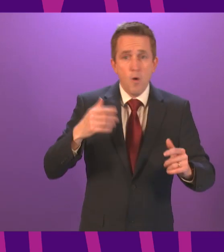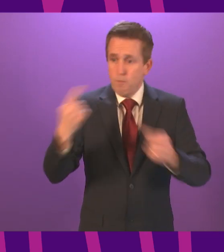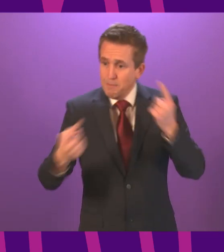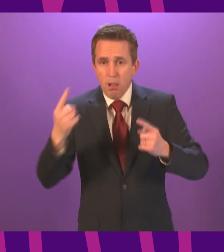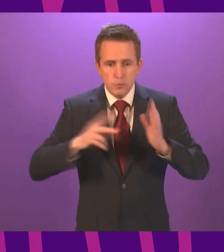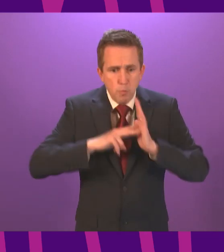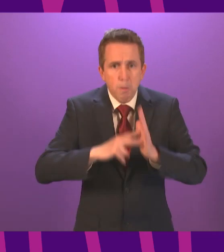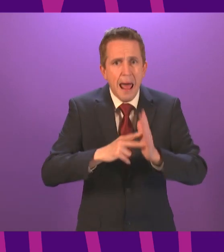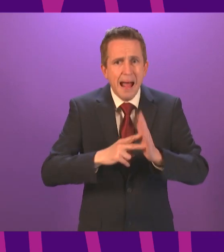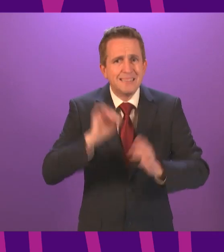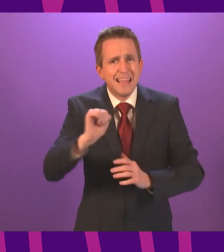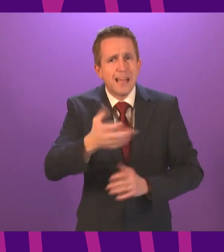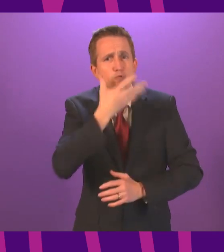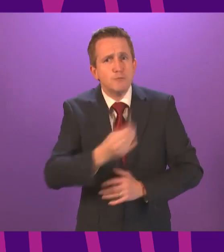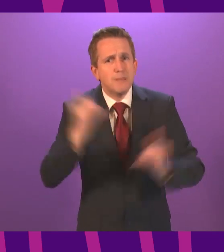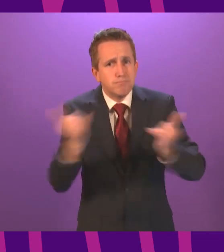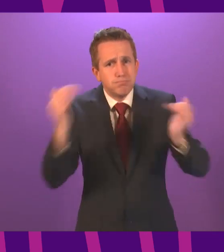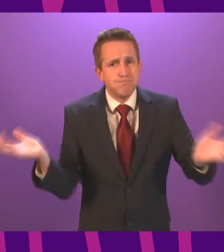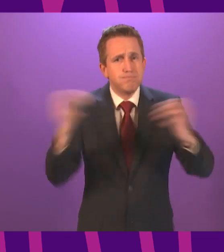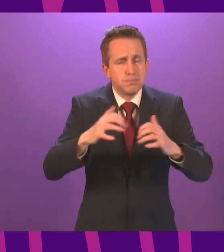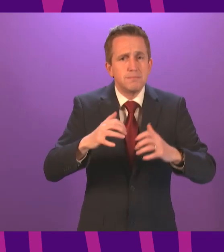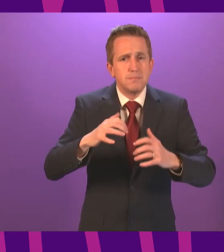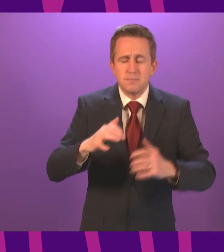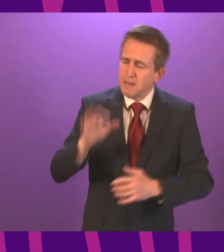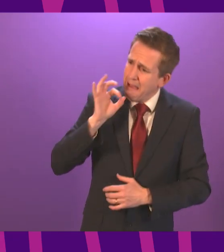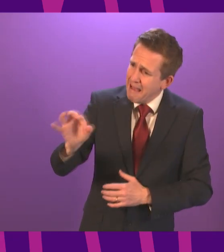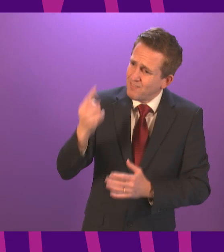Therefore, I ask the First Minister to give people at home more information on how those